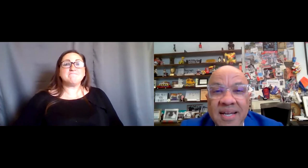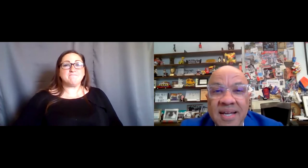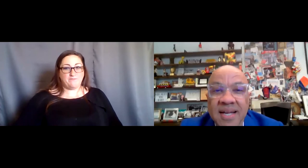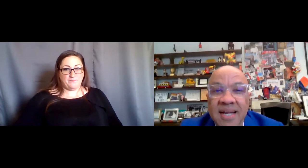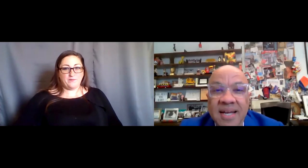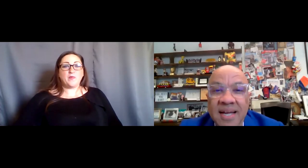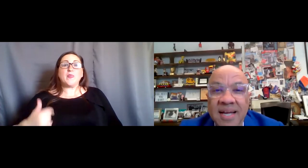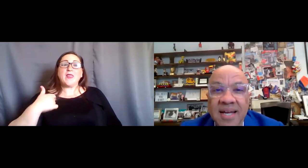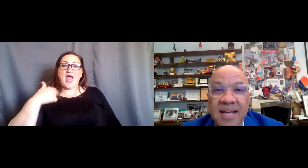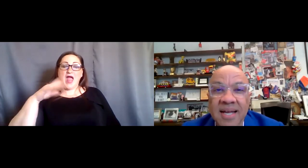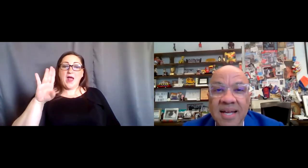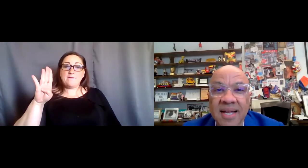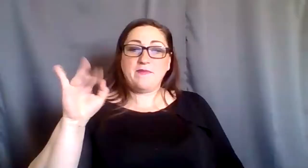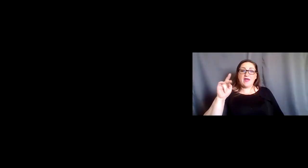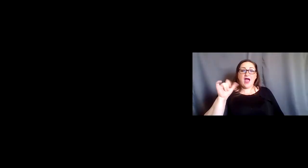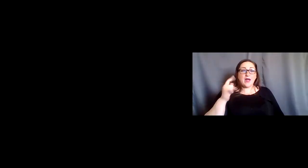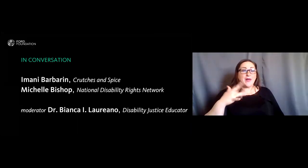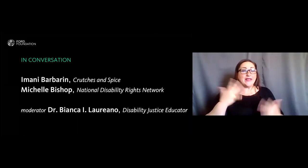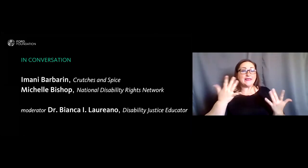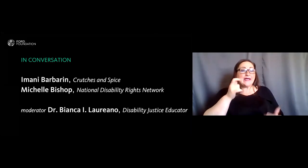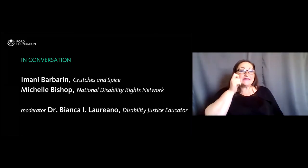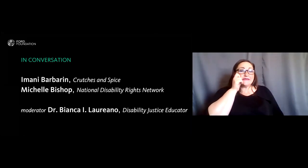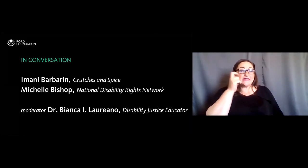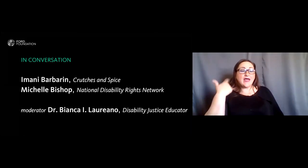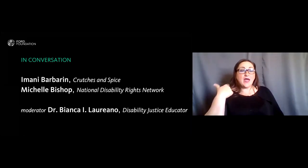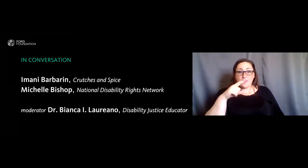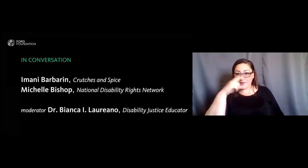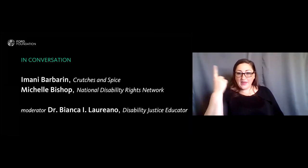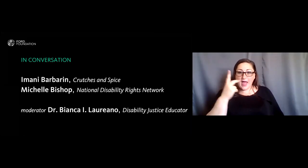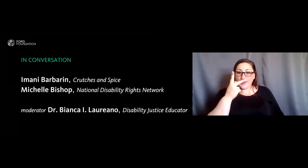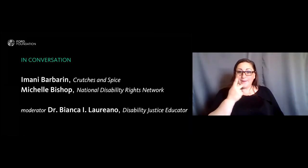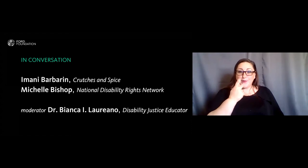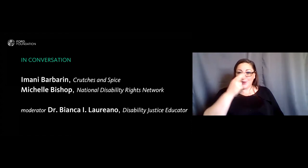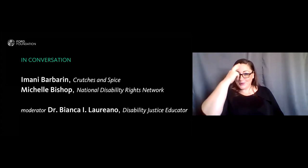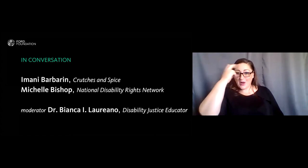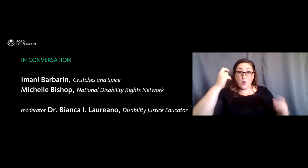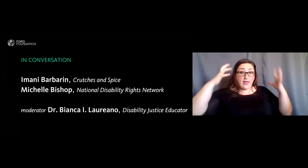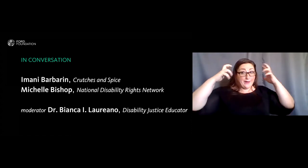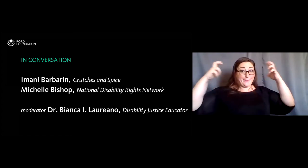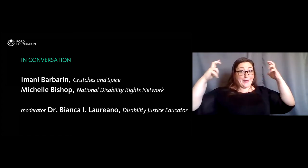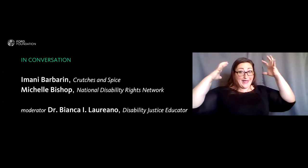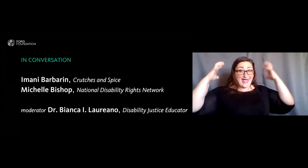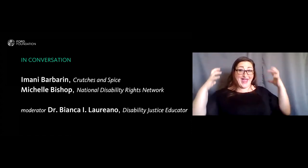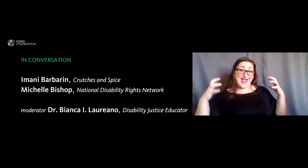and I am a light-skinned Black Puerto Rican with big hair, cascading all over my head